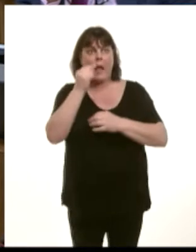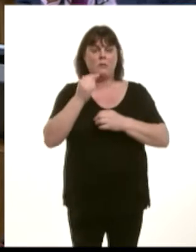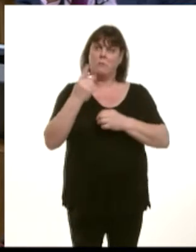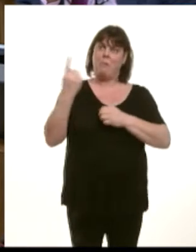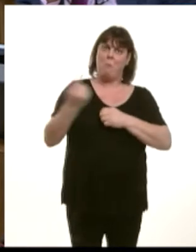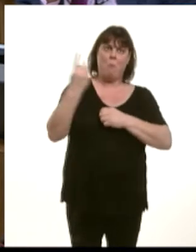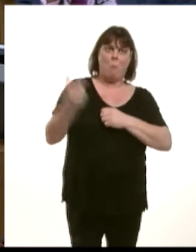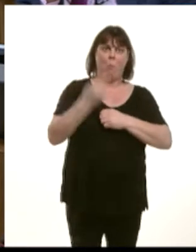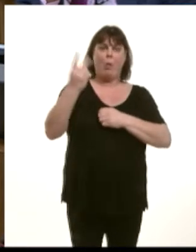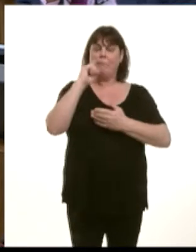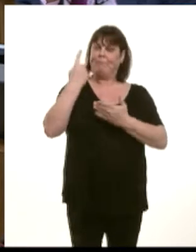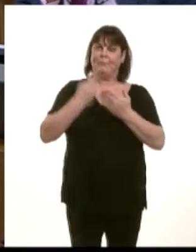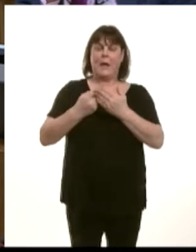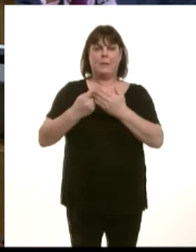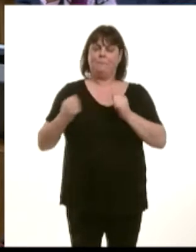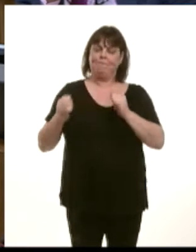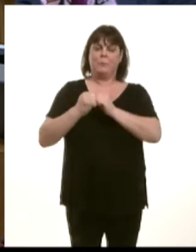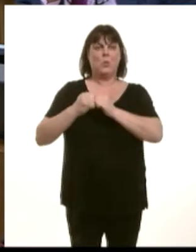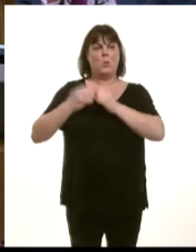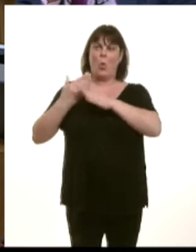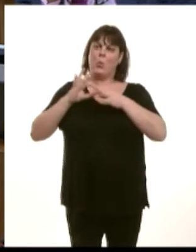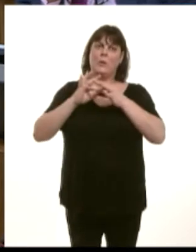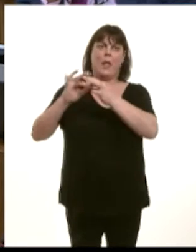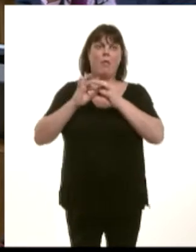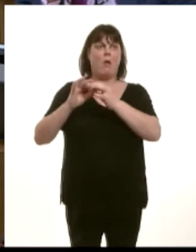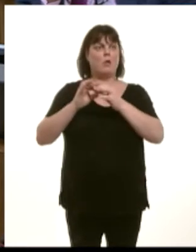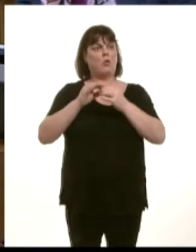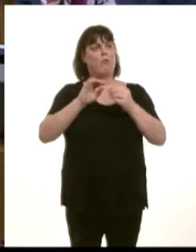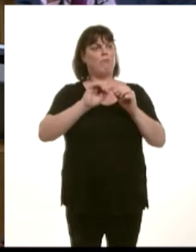move forward together to face this common threat. Andrew R.T.